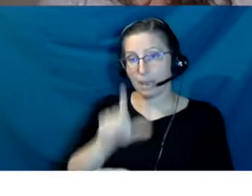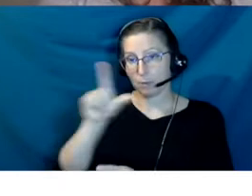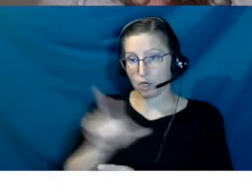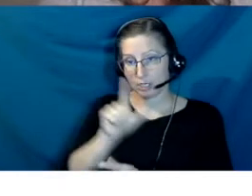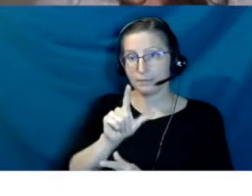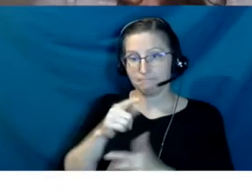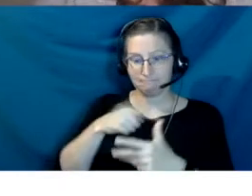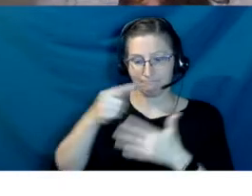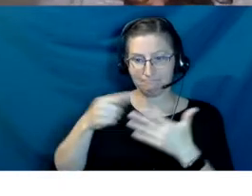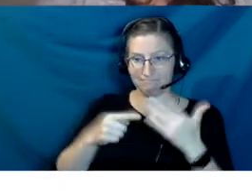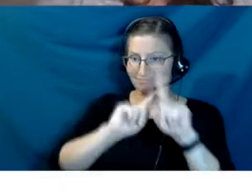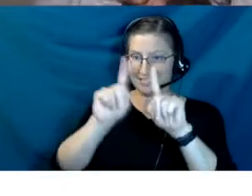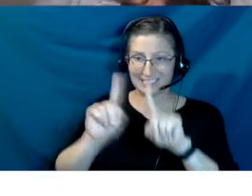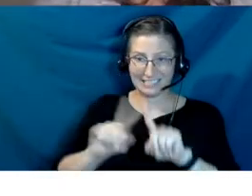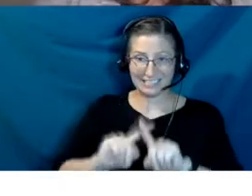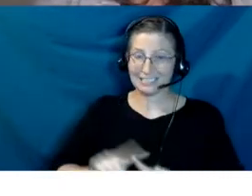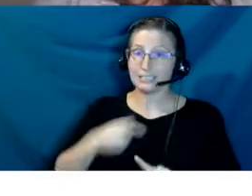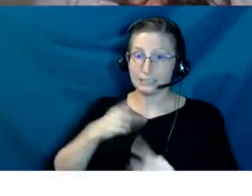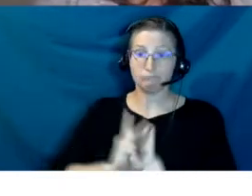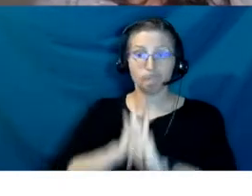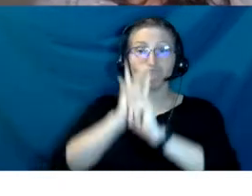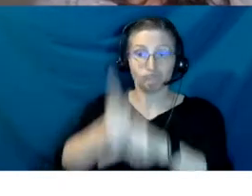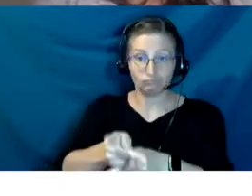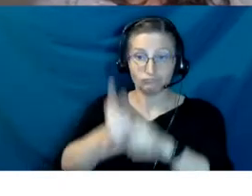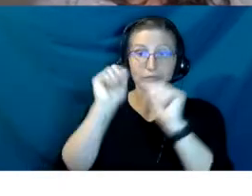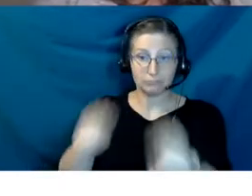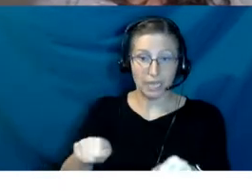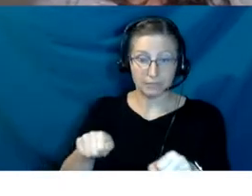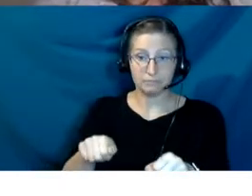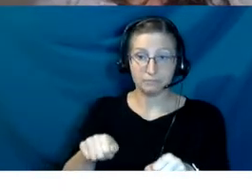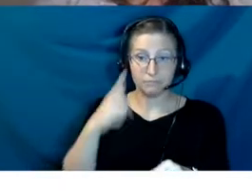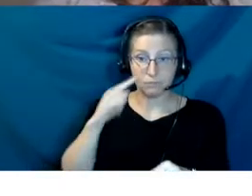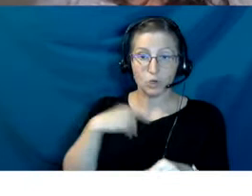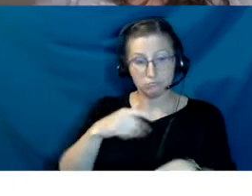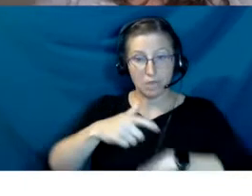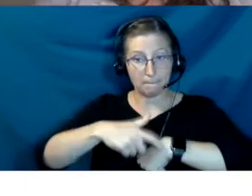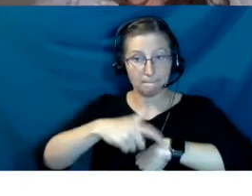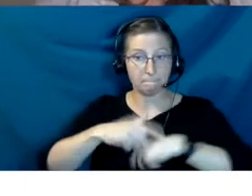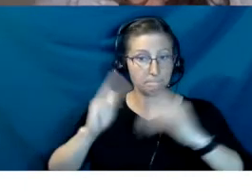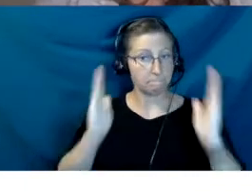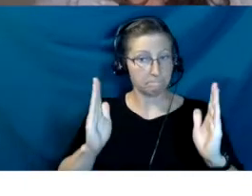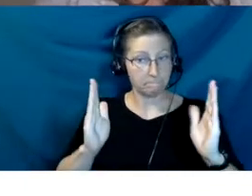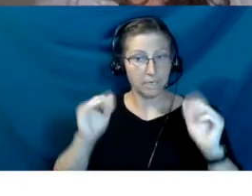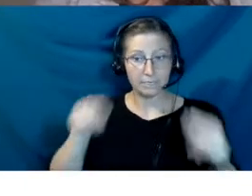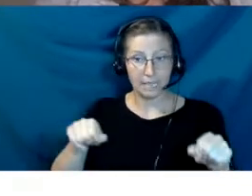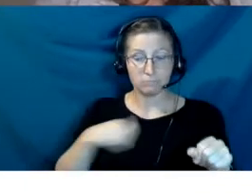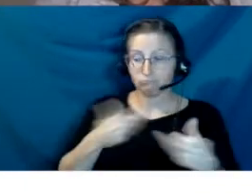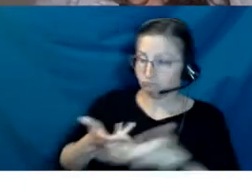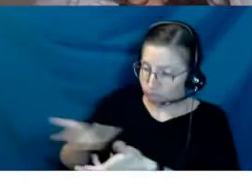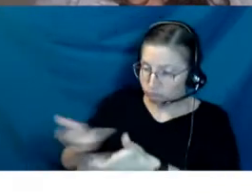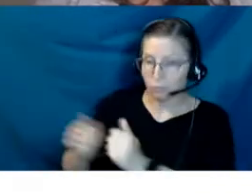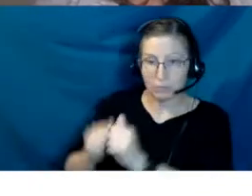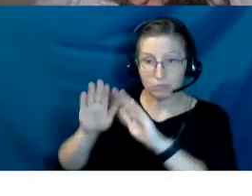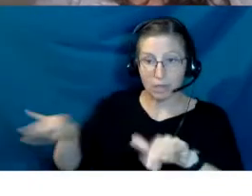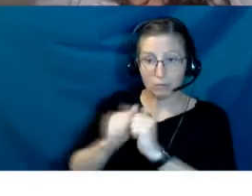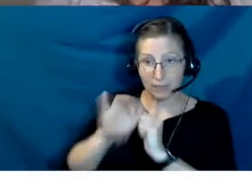used with the child. We have books and technology and equipment. A variety of things that can